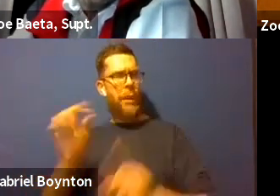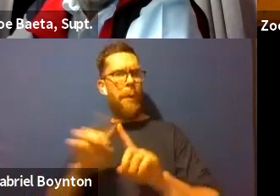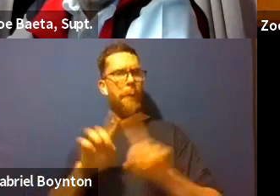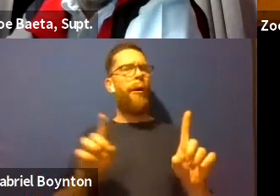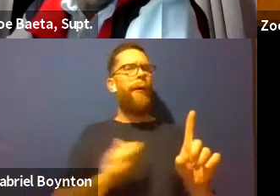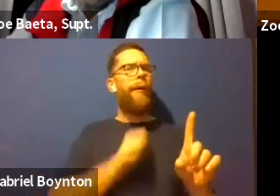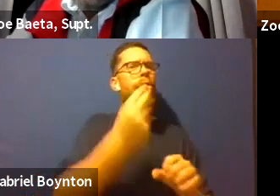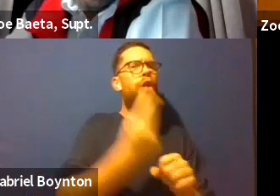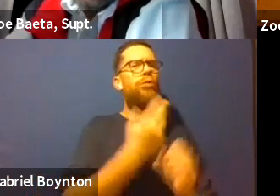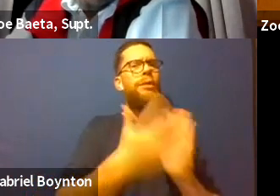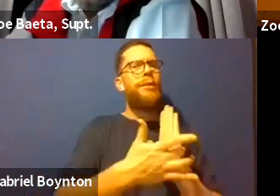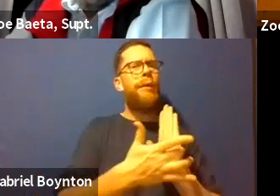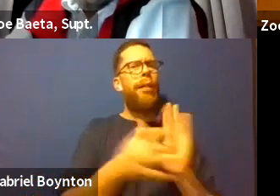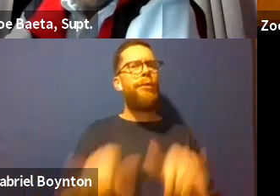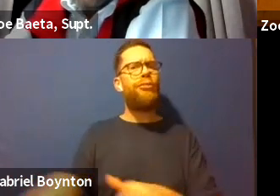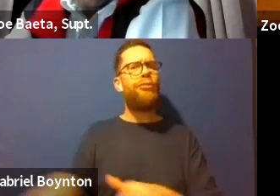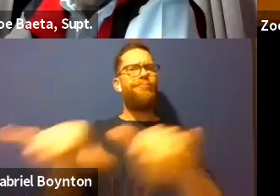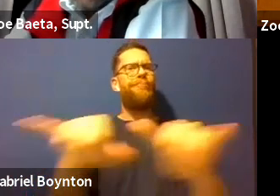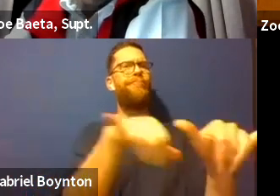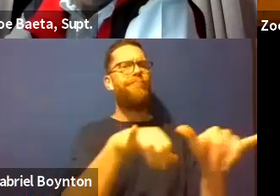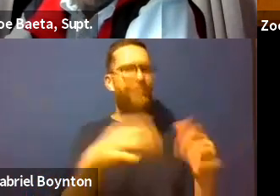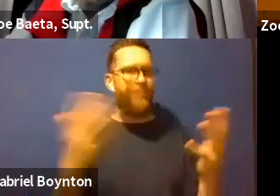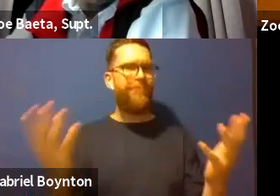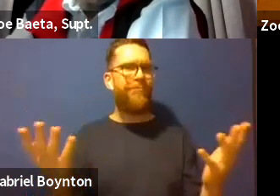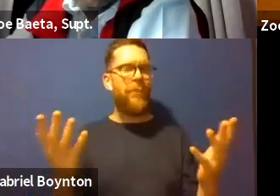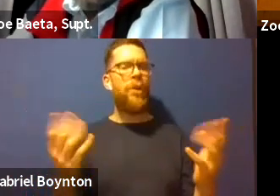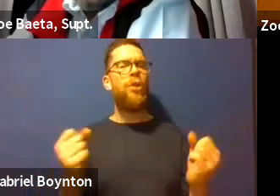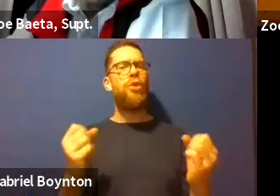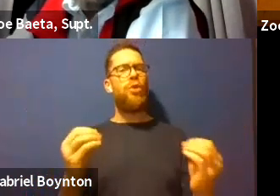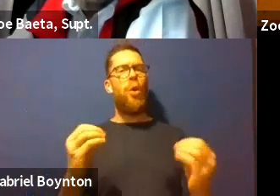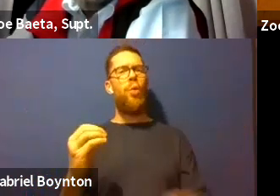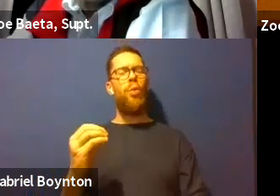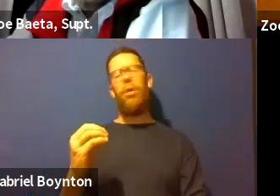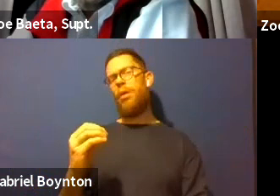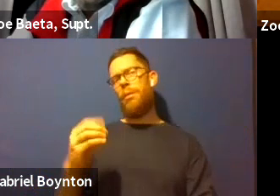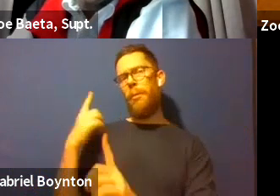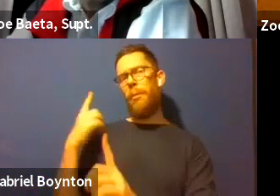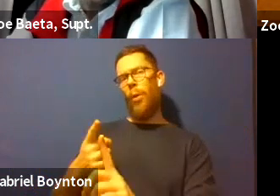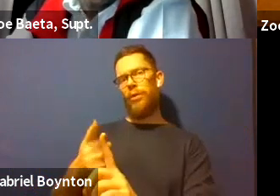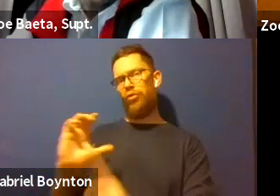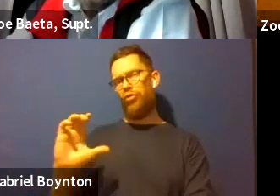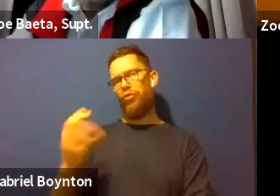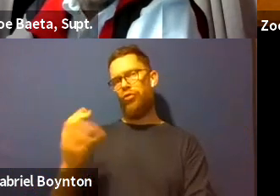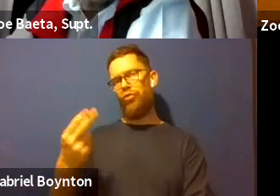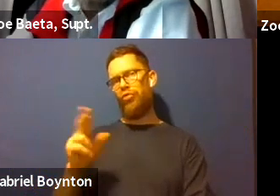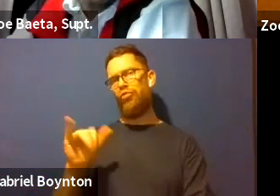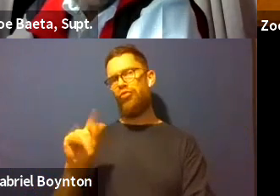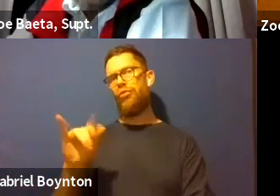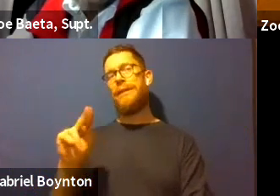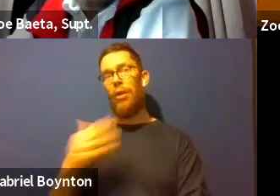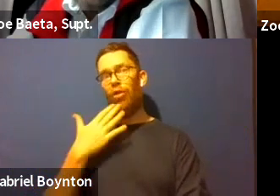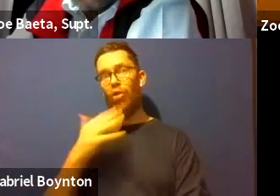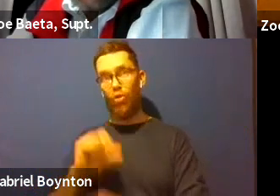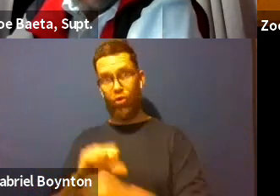Joe Baeta, Supt. : So what Christina has done and and done really well is exceptionally well is to just bring a peer